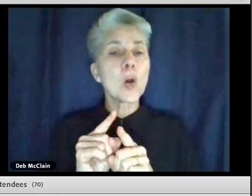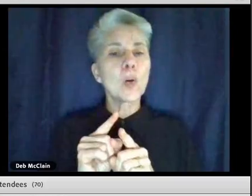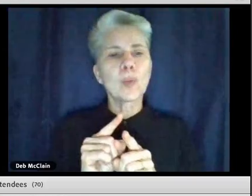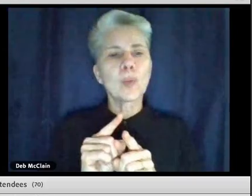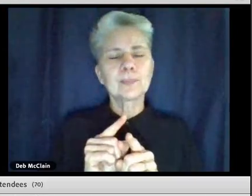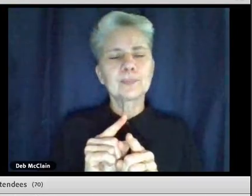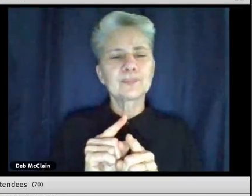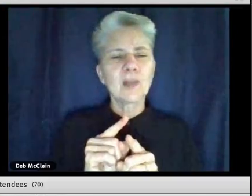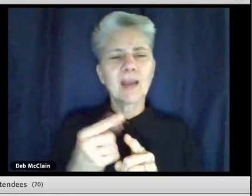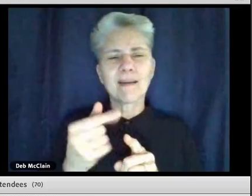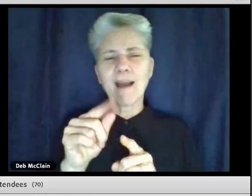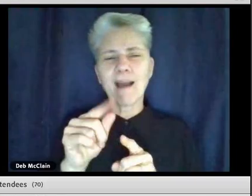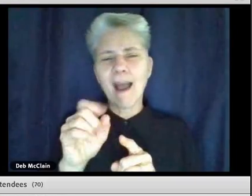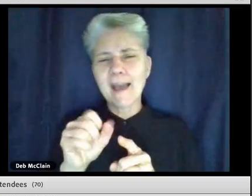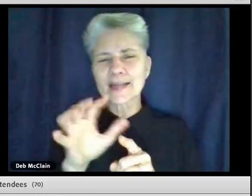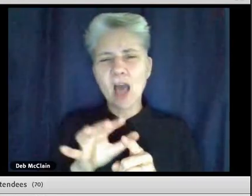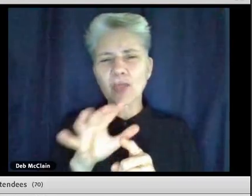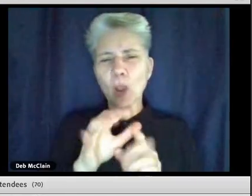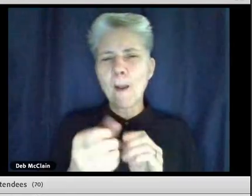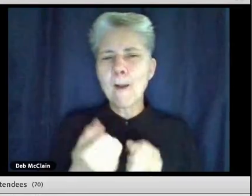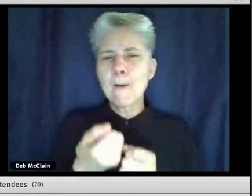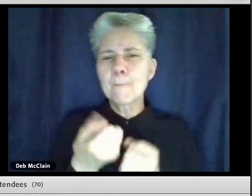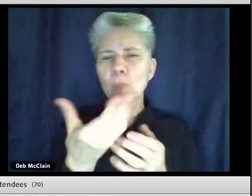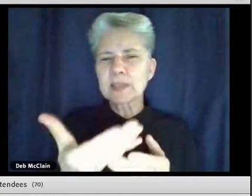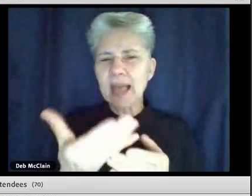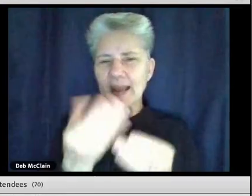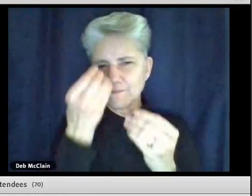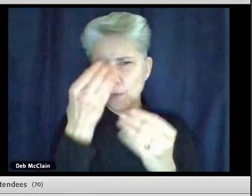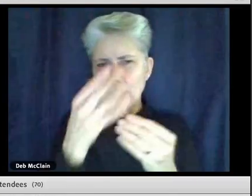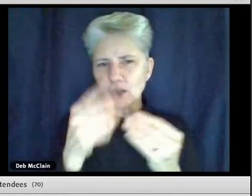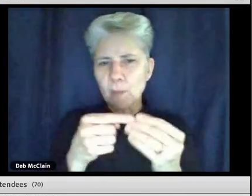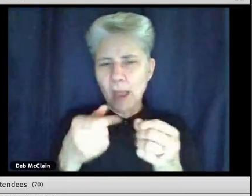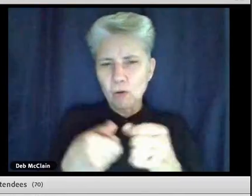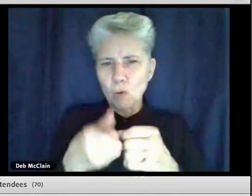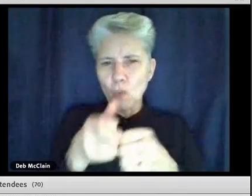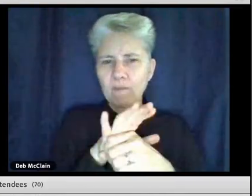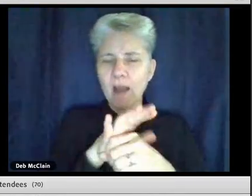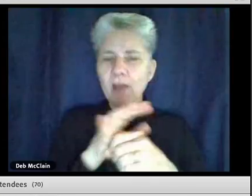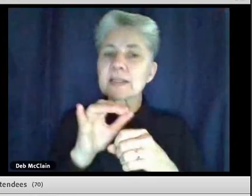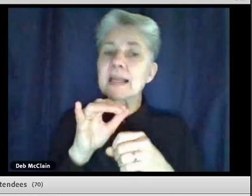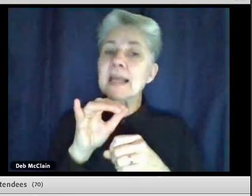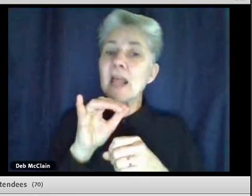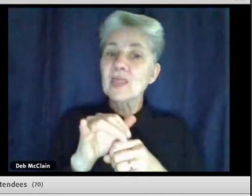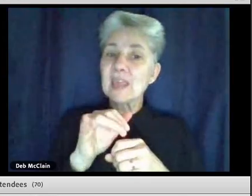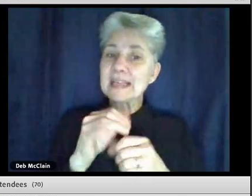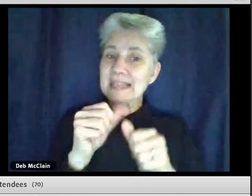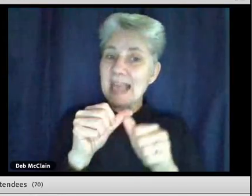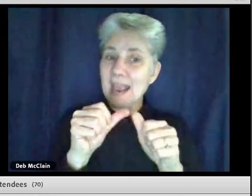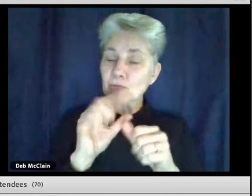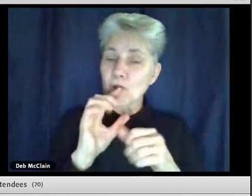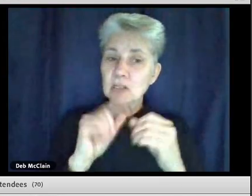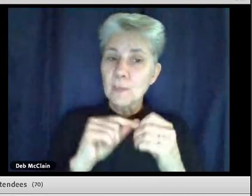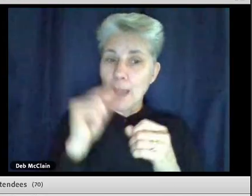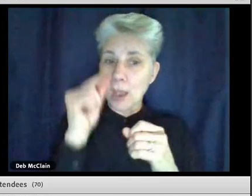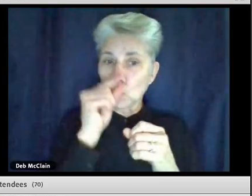How do you prepare? There's also guides out there of how to present information on coronavirus,